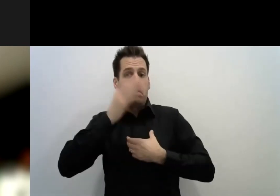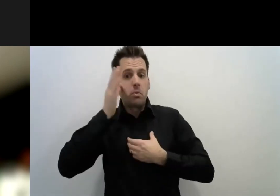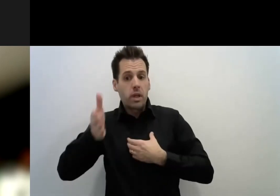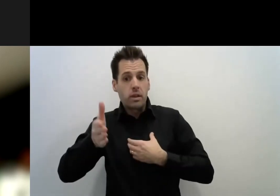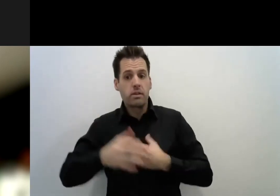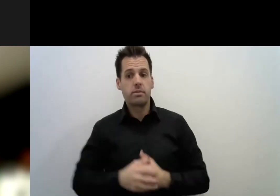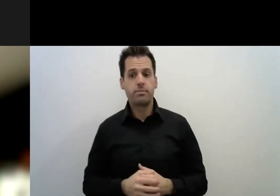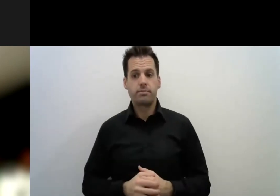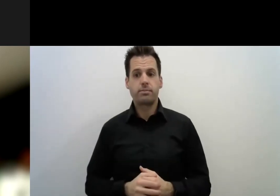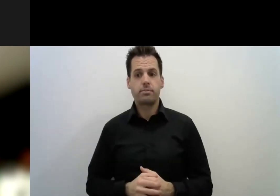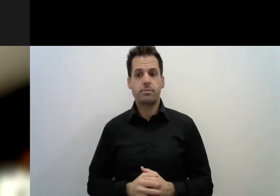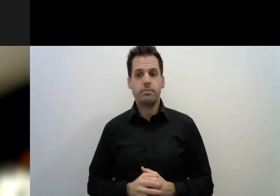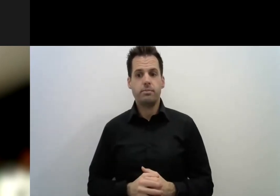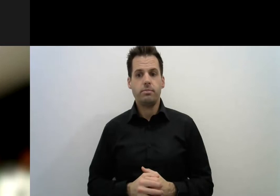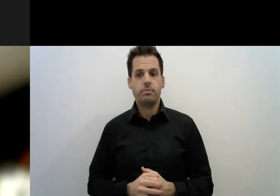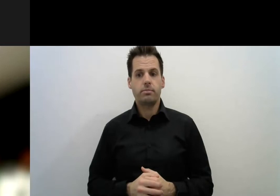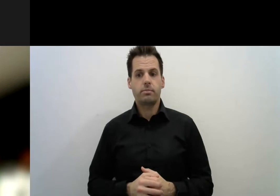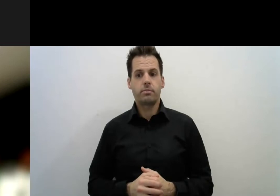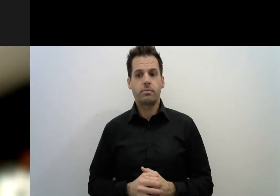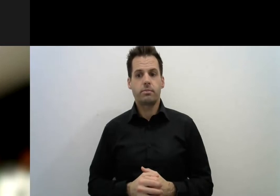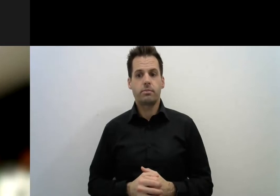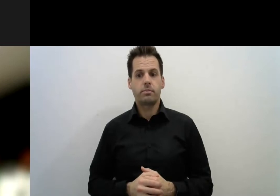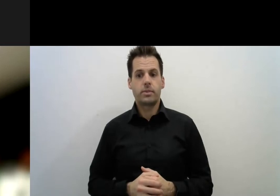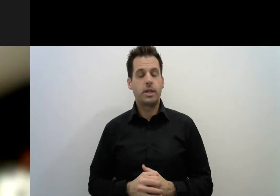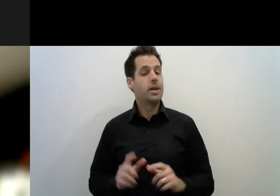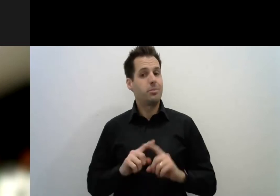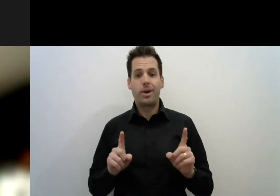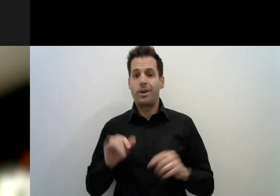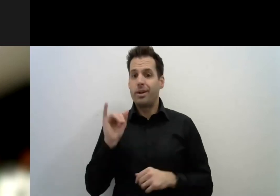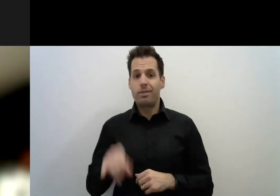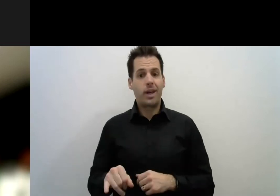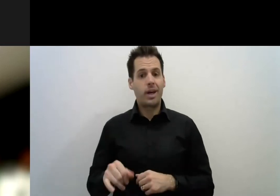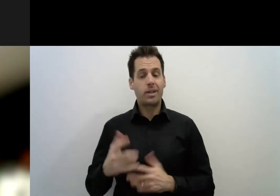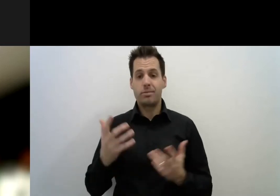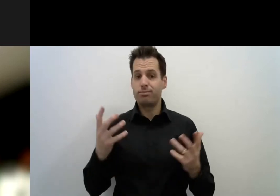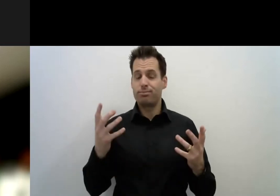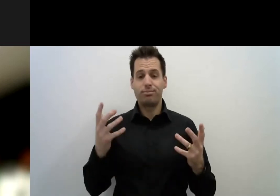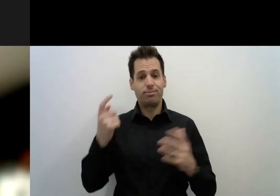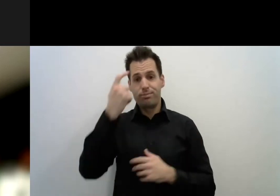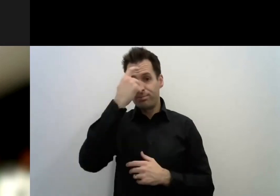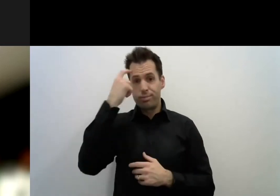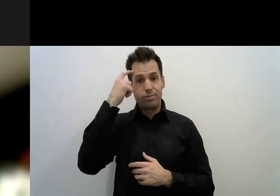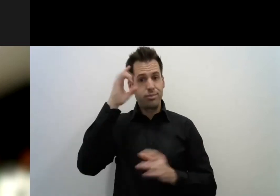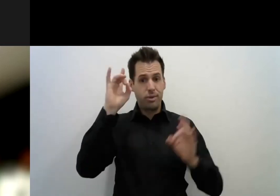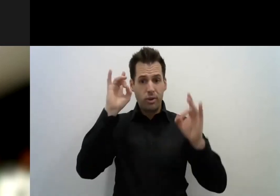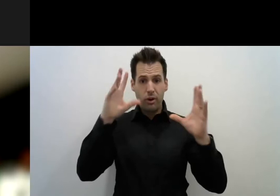was was just a very traumatic and distressing experience and i wouldn't have even thought